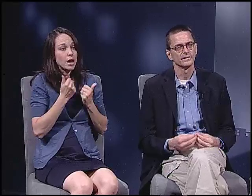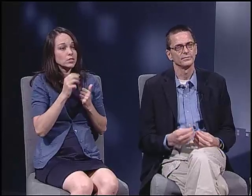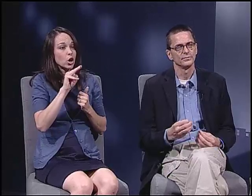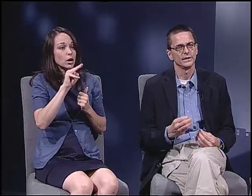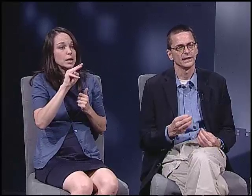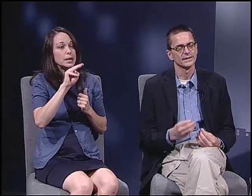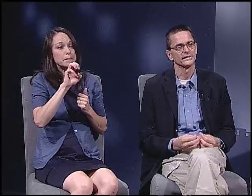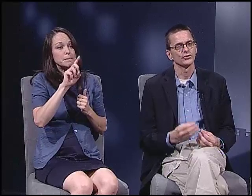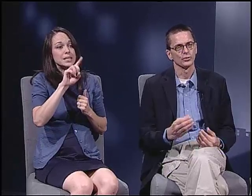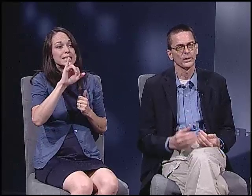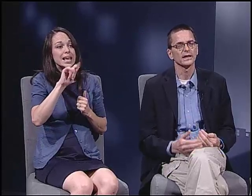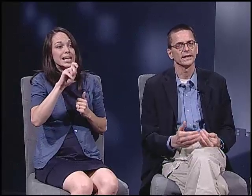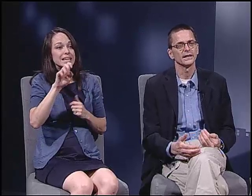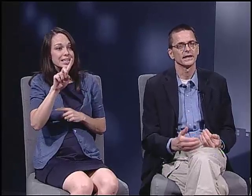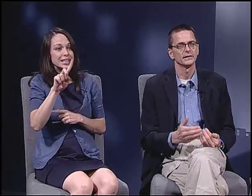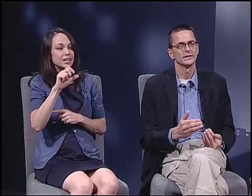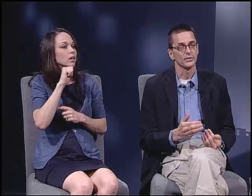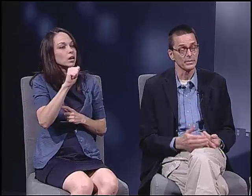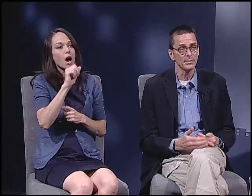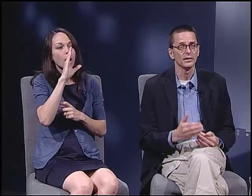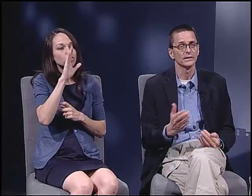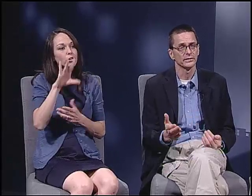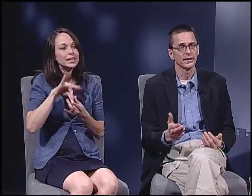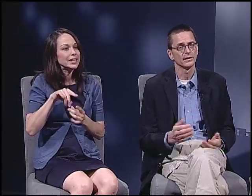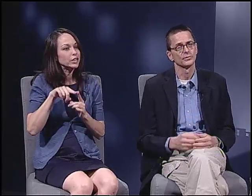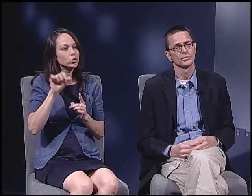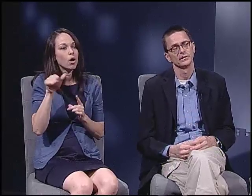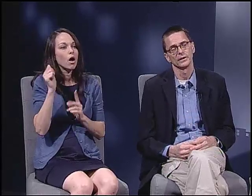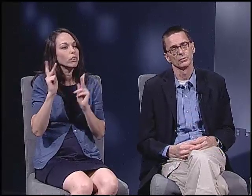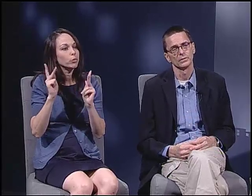of in a sense directly connected to other people and to that larger living world.